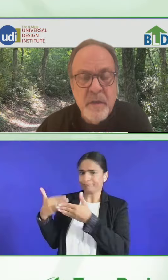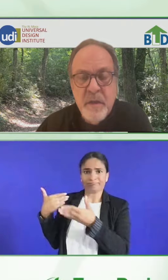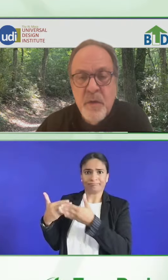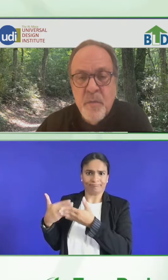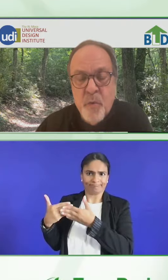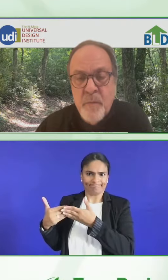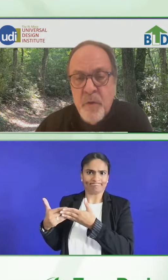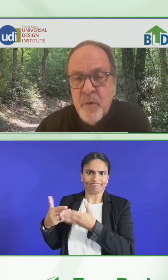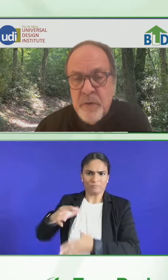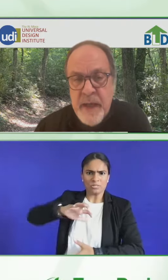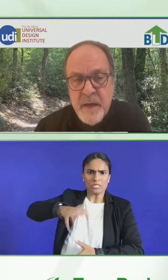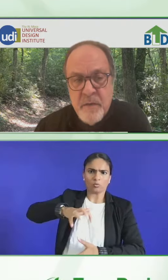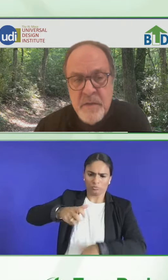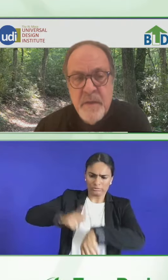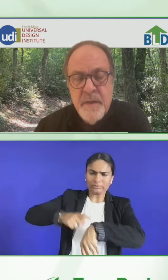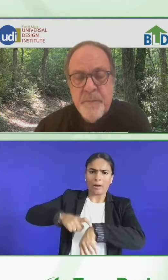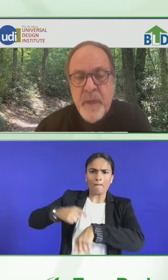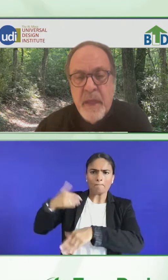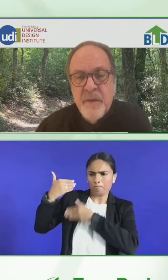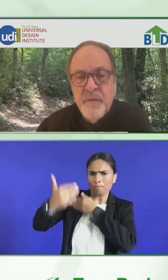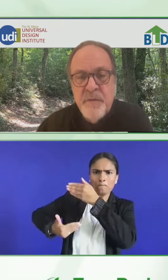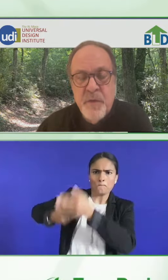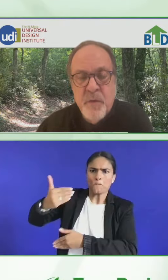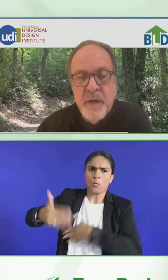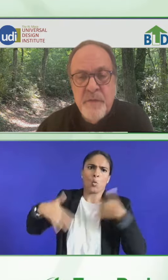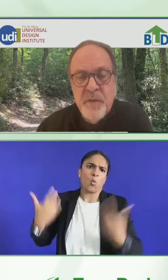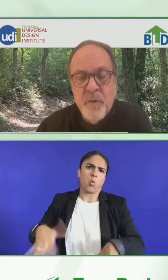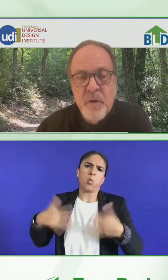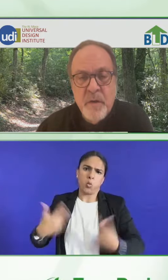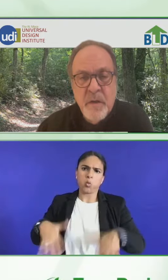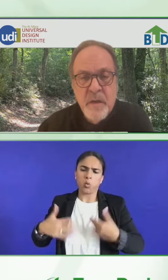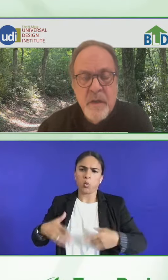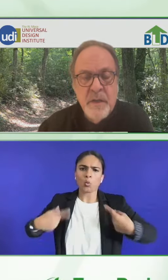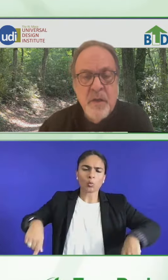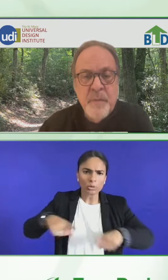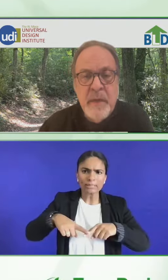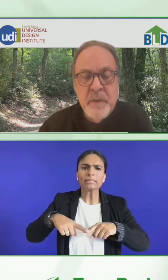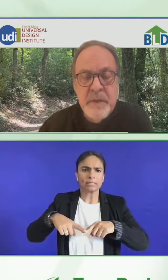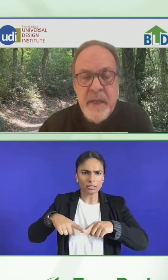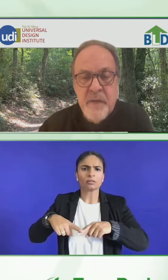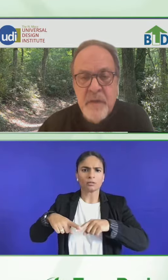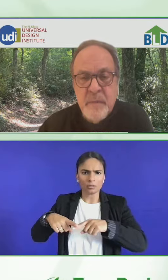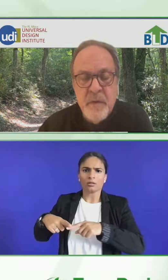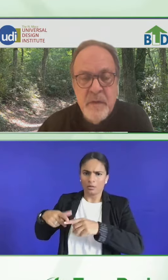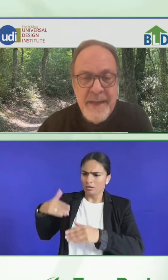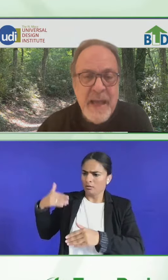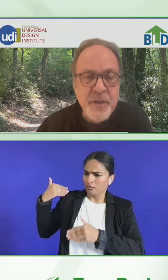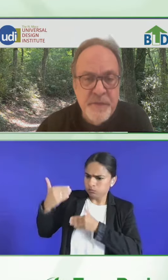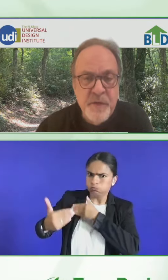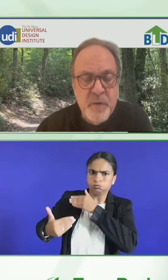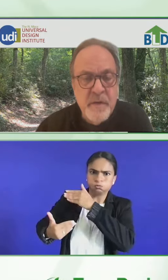More and more older adults and fewer and fewer younger people to care for them. Not actually fewer.